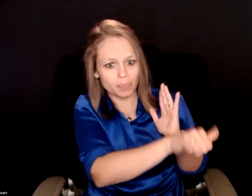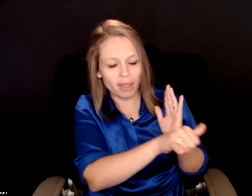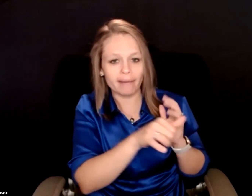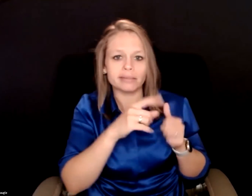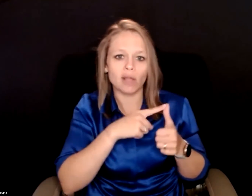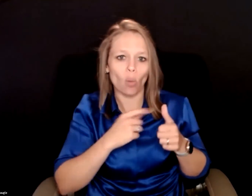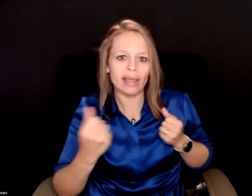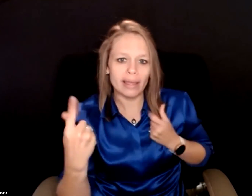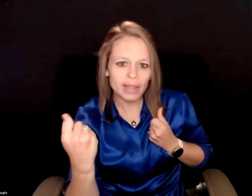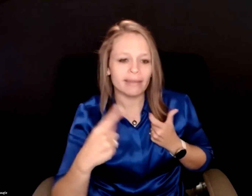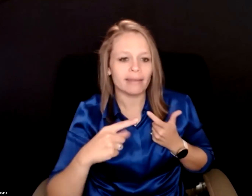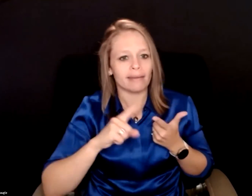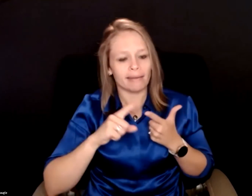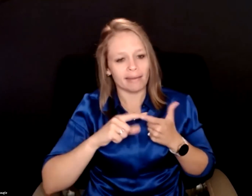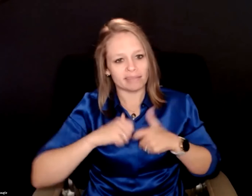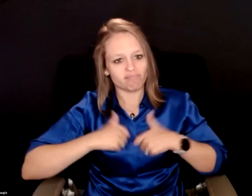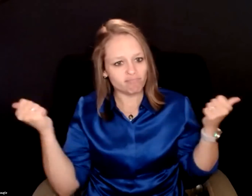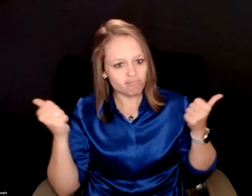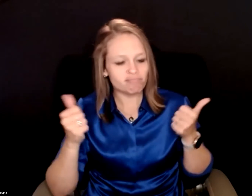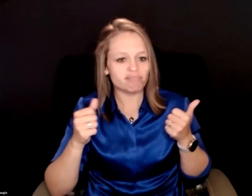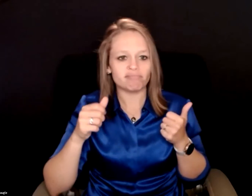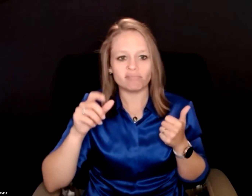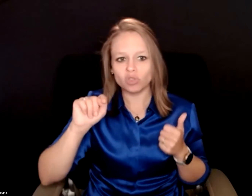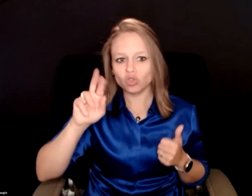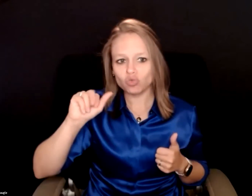I've read a lot of leadership books in the past and I feel like it